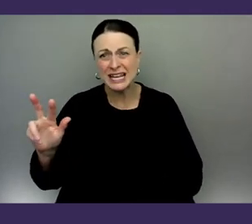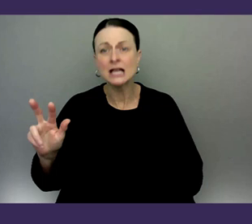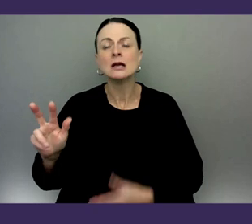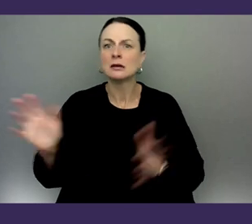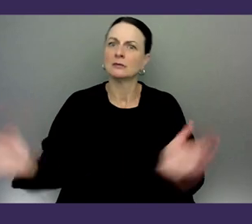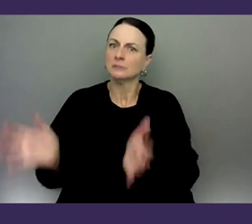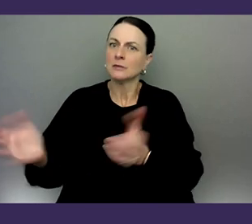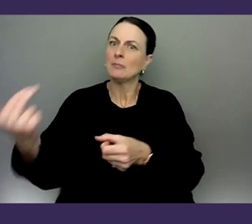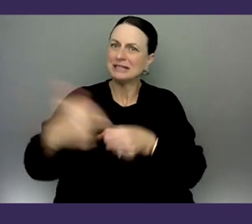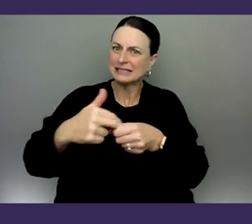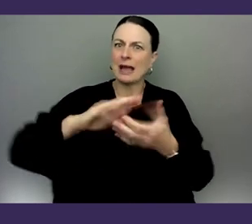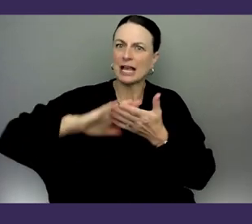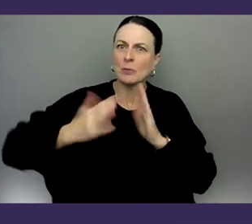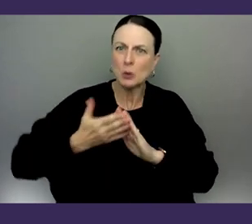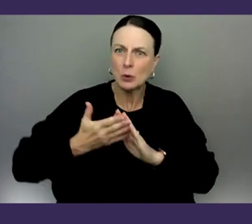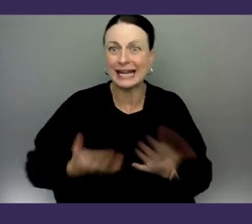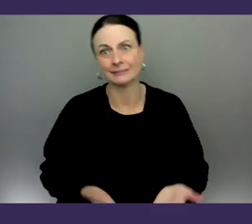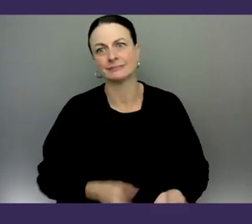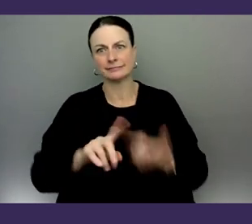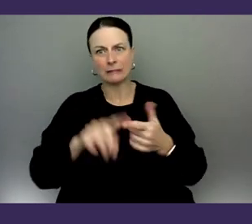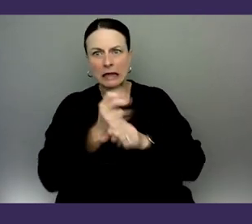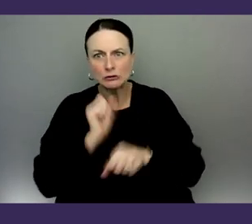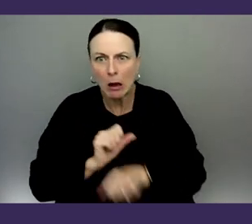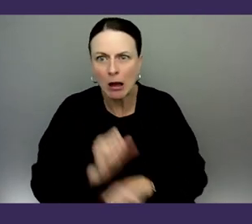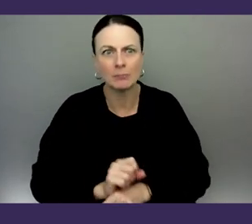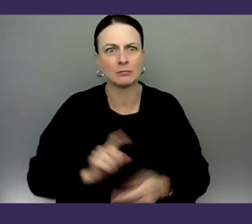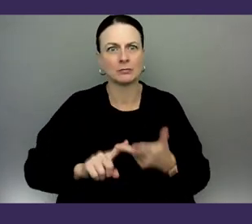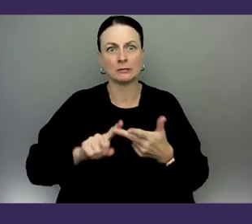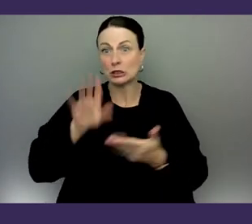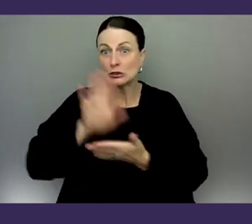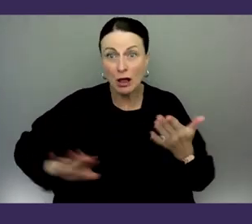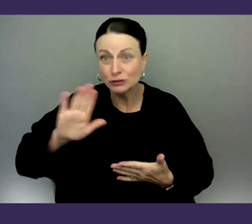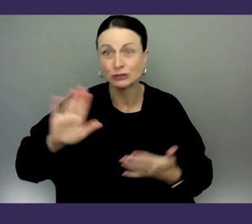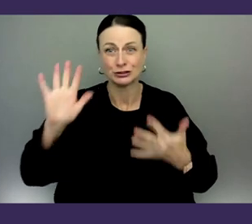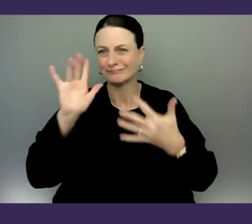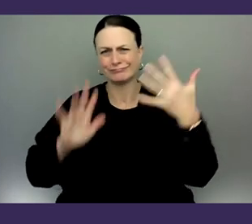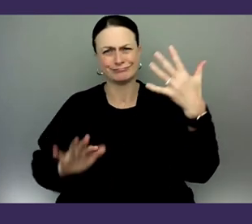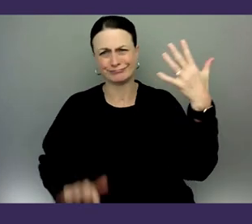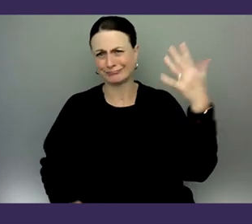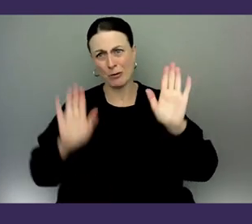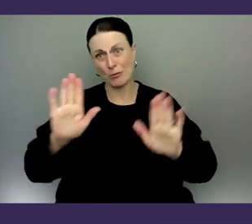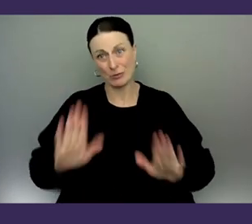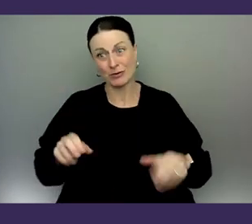the ability to get a job, go to college, and all those great opportunities.